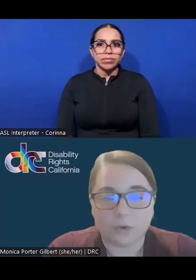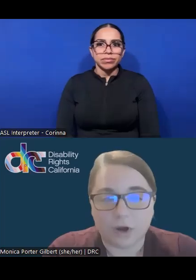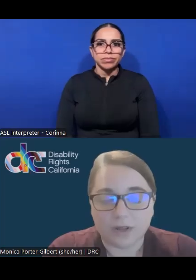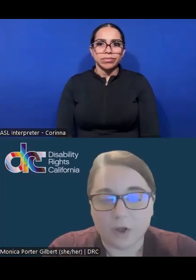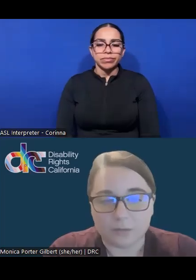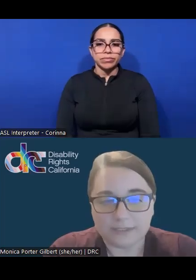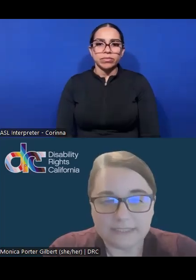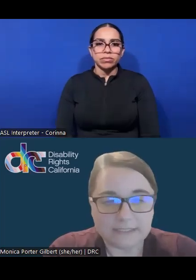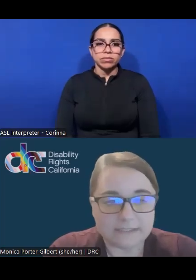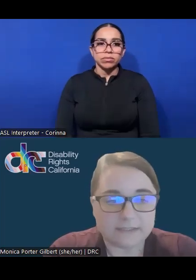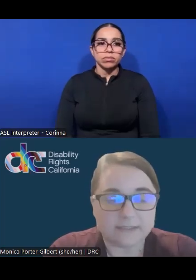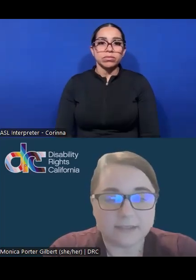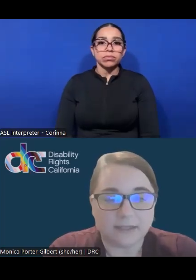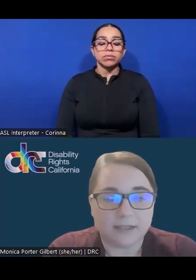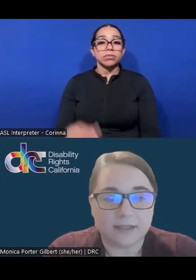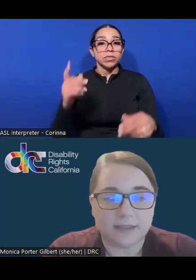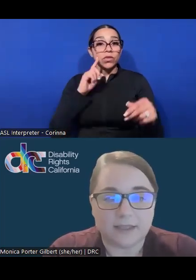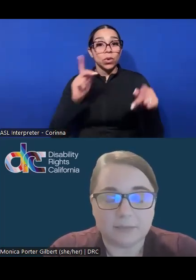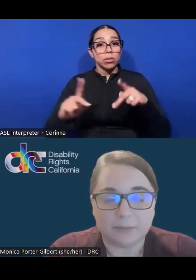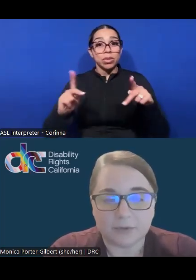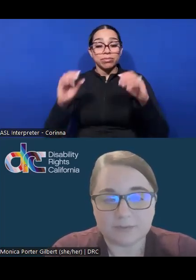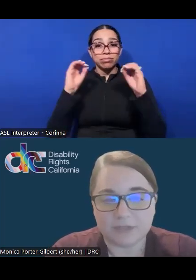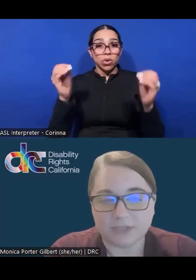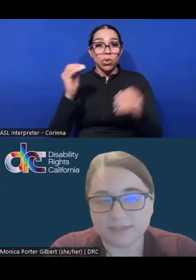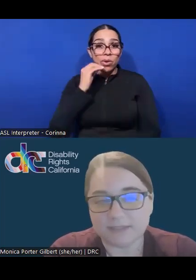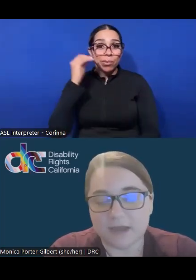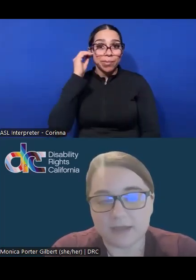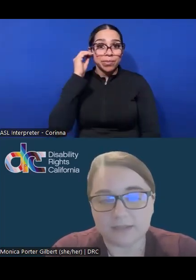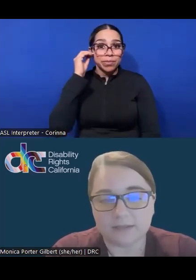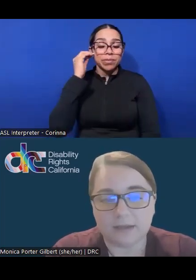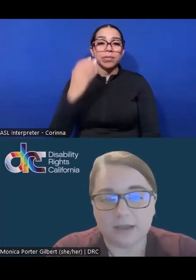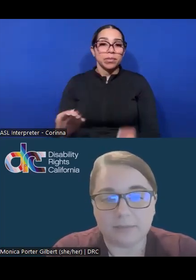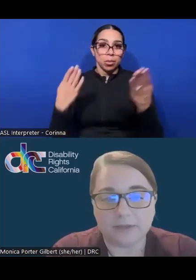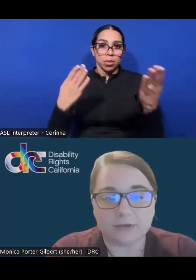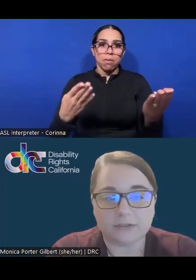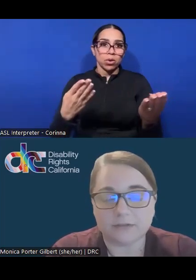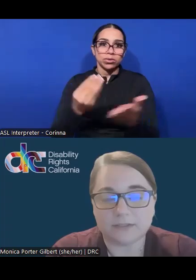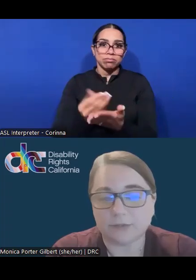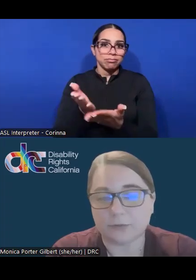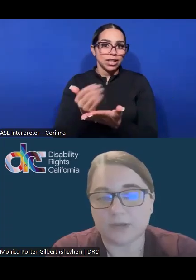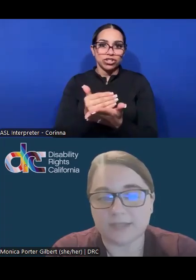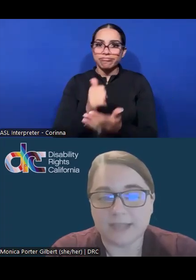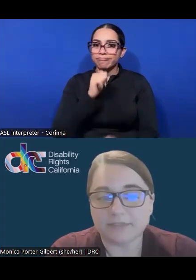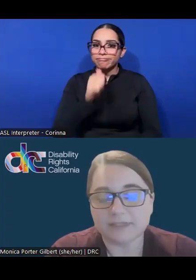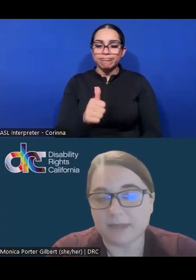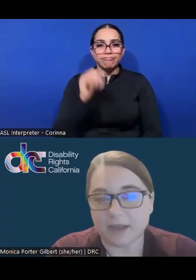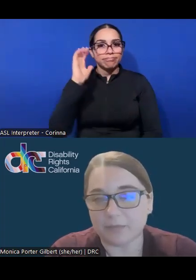Regarding homelessness, the proposed budget does not appear to attempt to make up